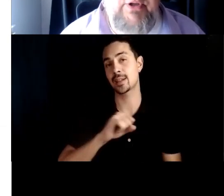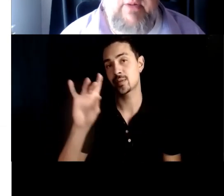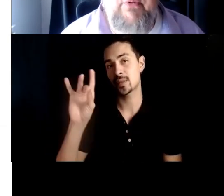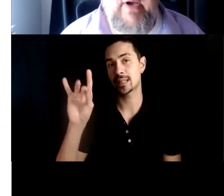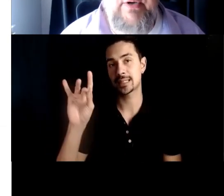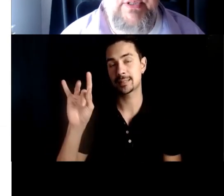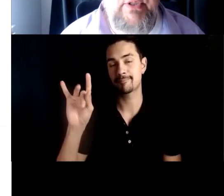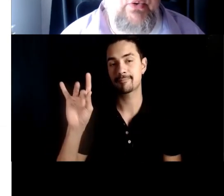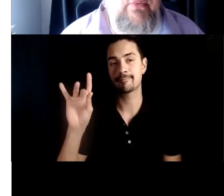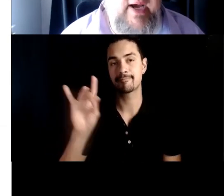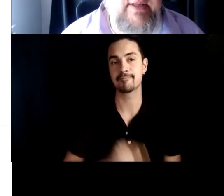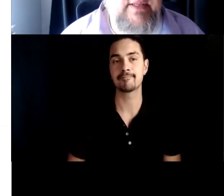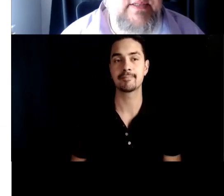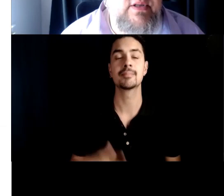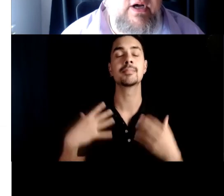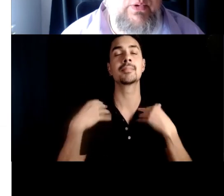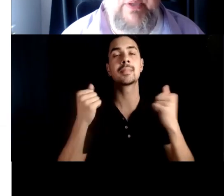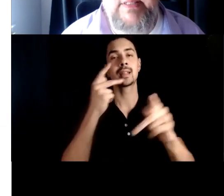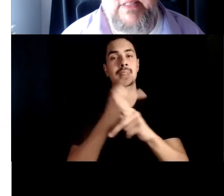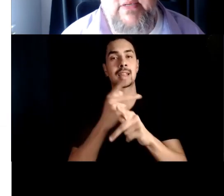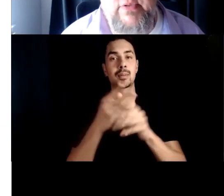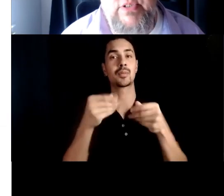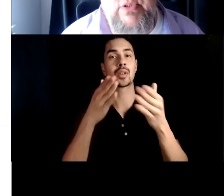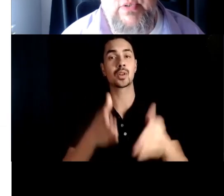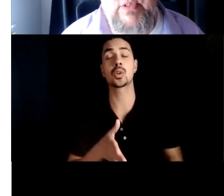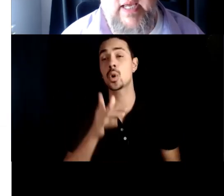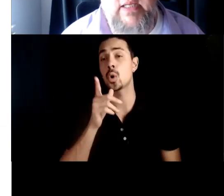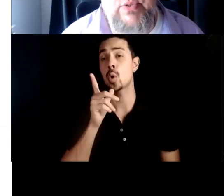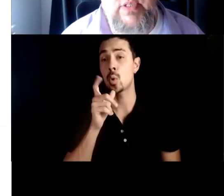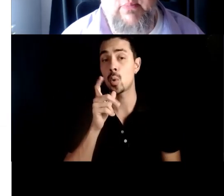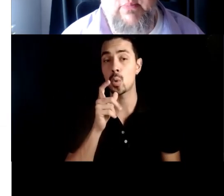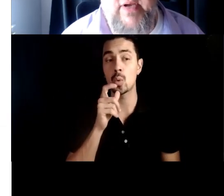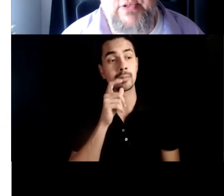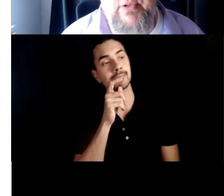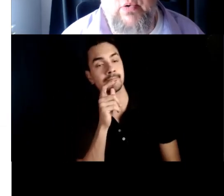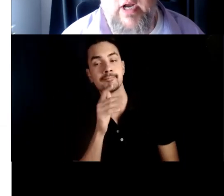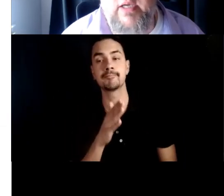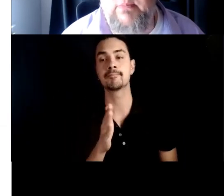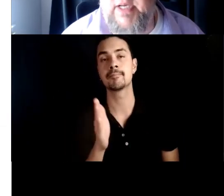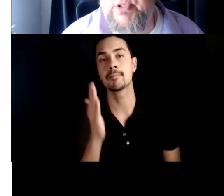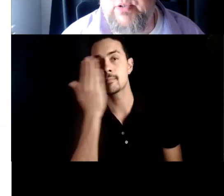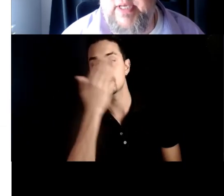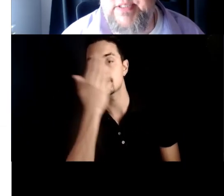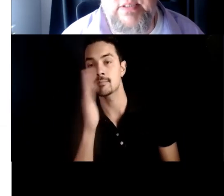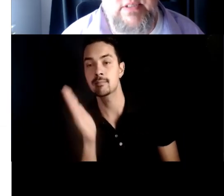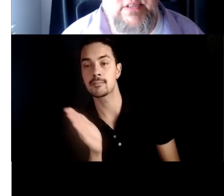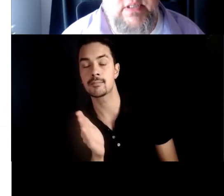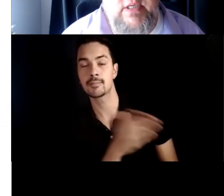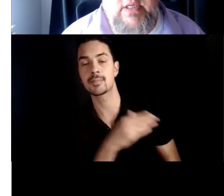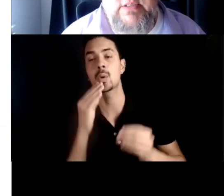Healthcare providers who violate this law will risk civil suits and losing their professional or occupational licenses.